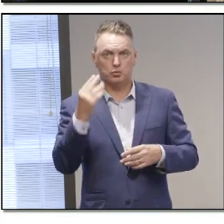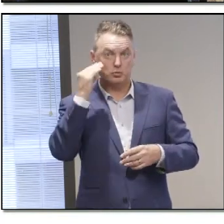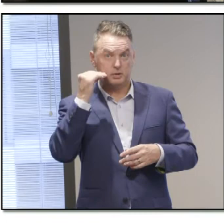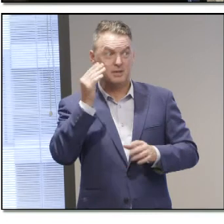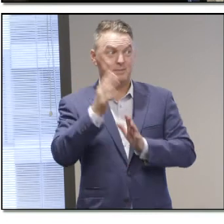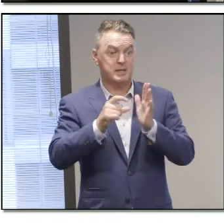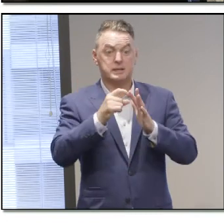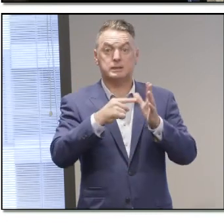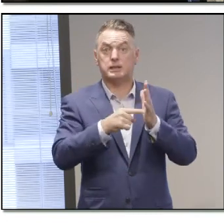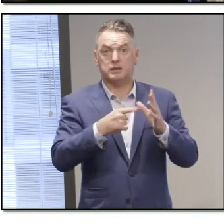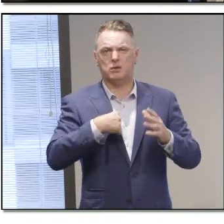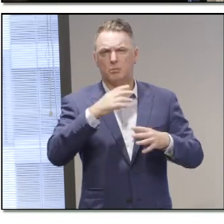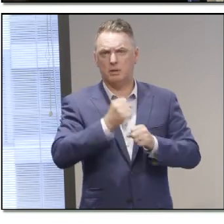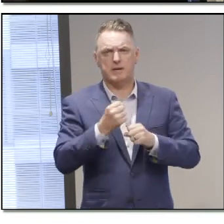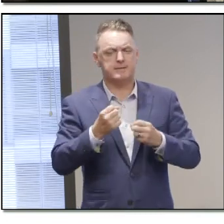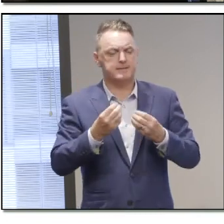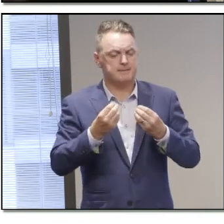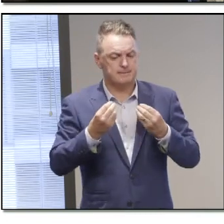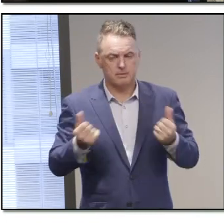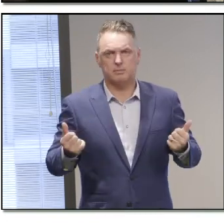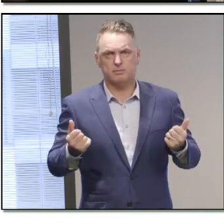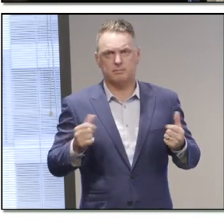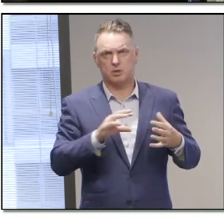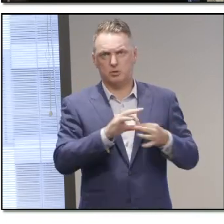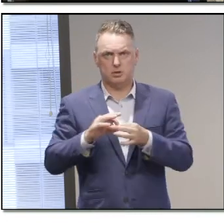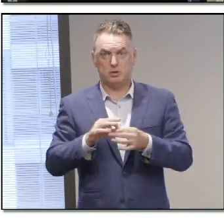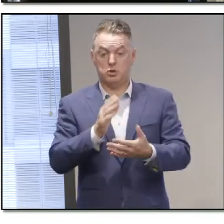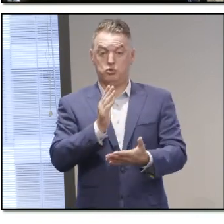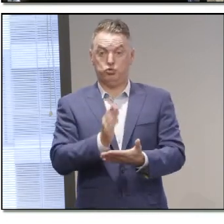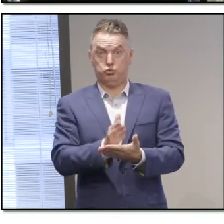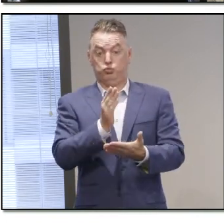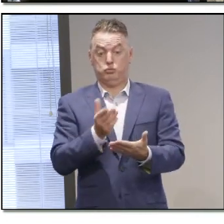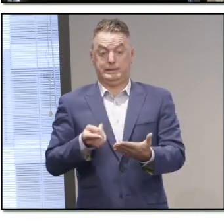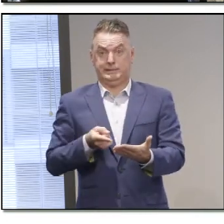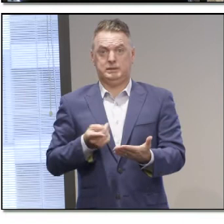is definitely something in this. Exactly where the truth lies is challenging.